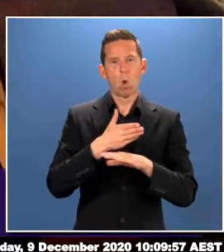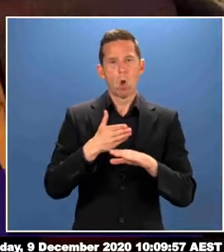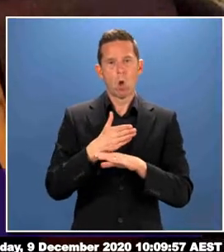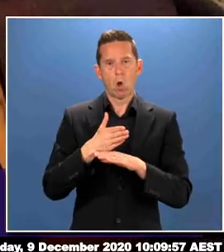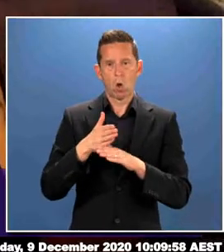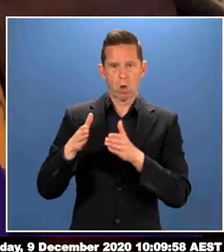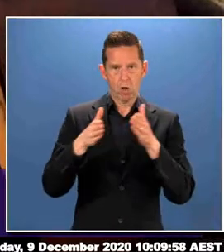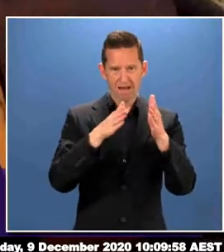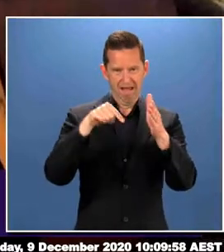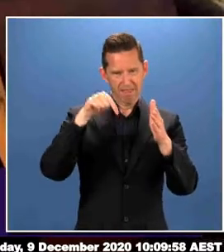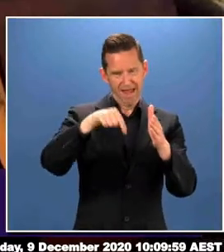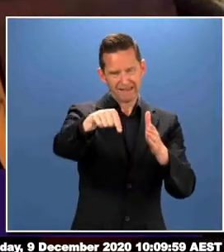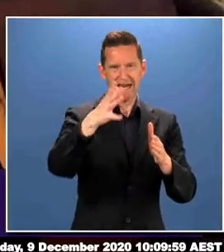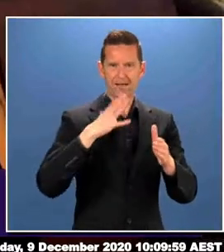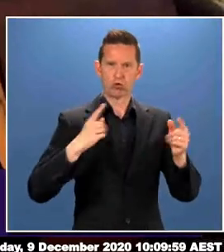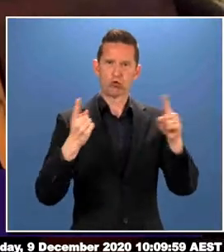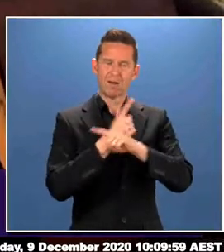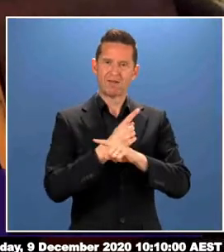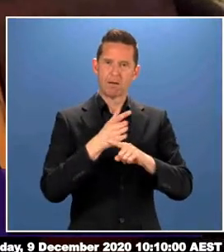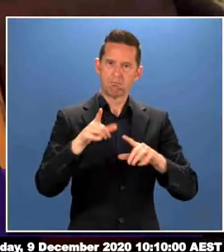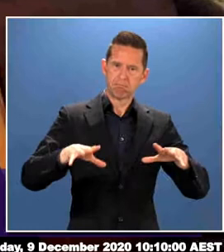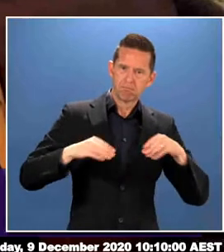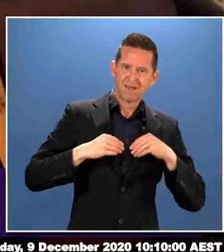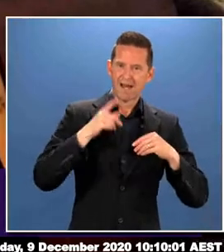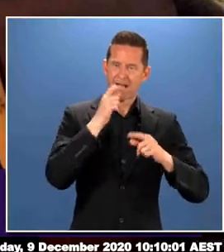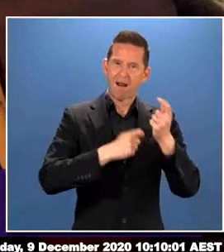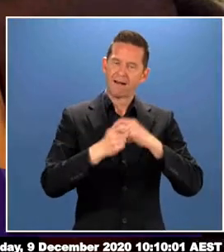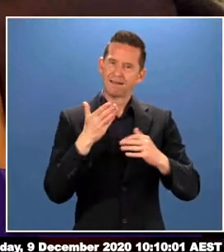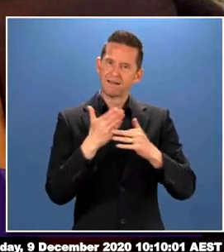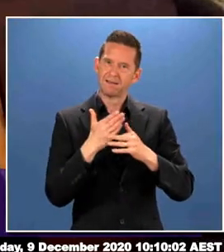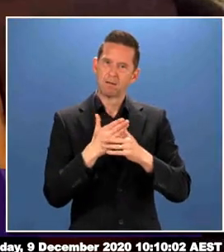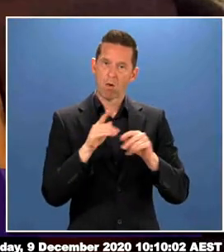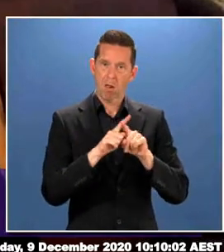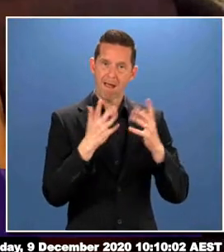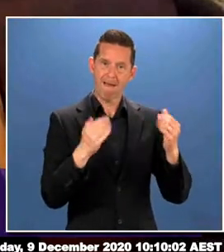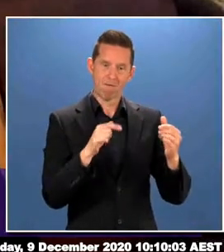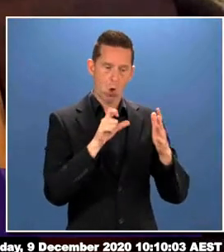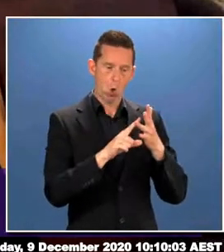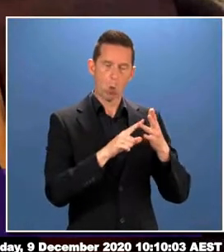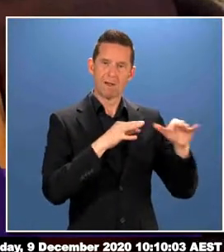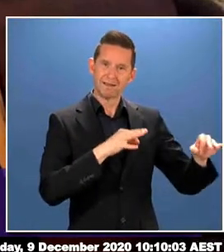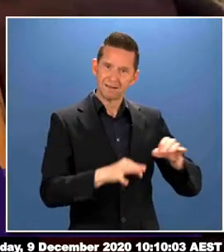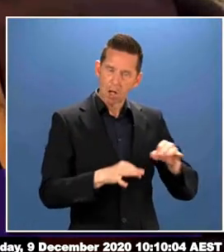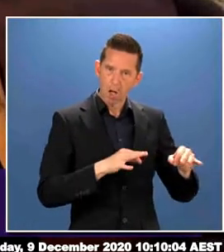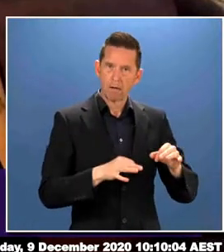accessible society. So having young people really doing things like co-design and building their way up into leadership positions so that they can enact and